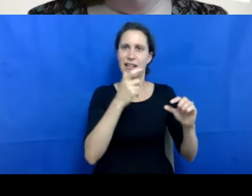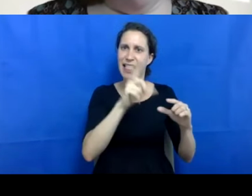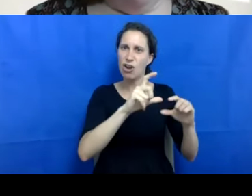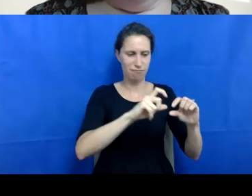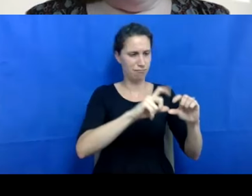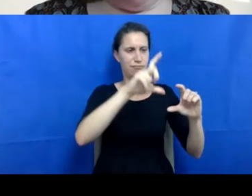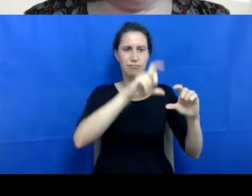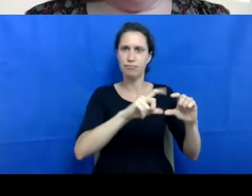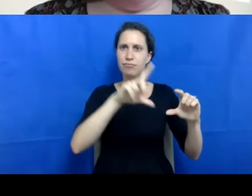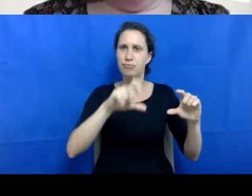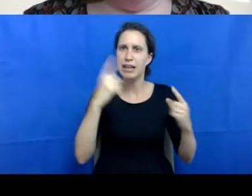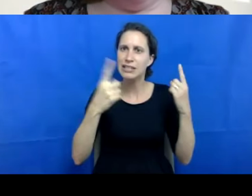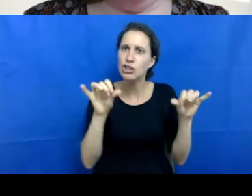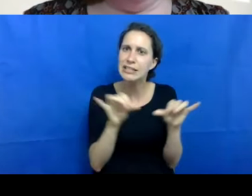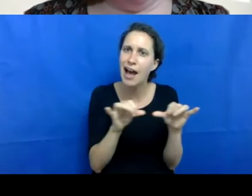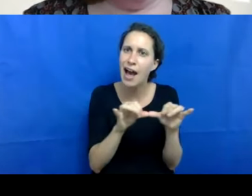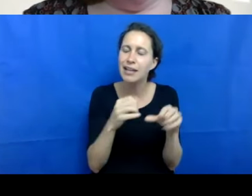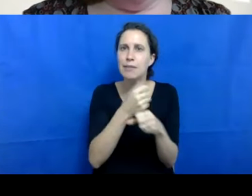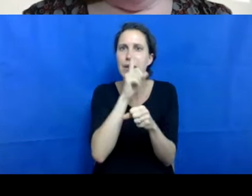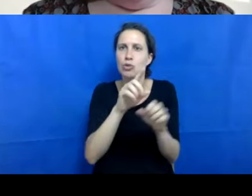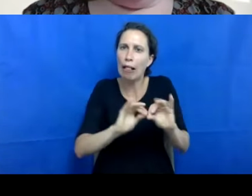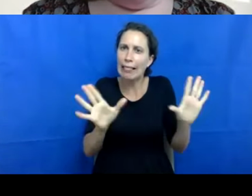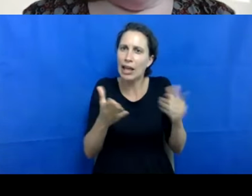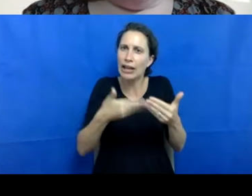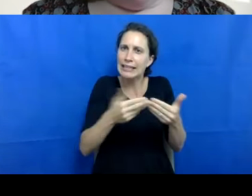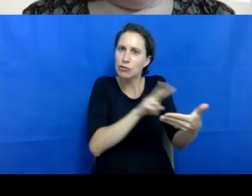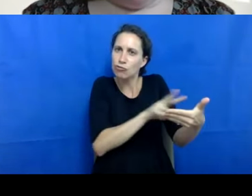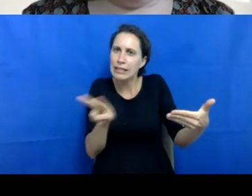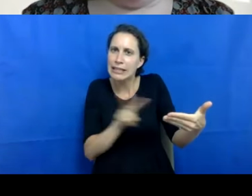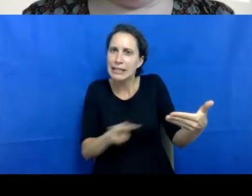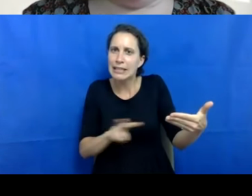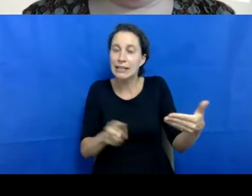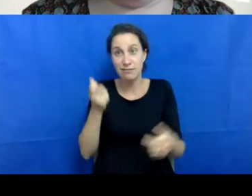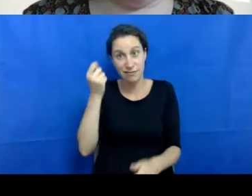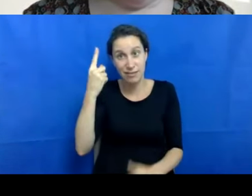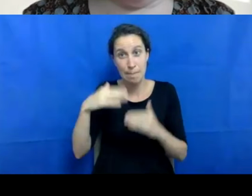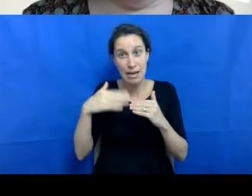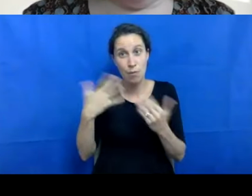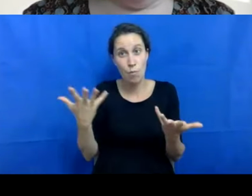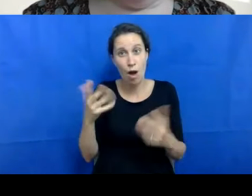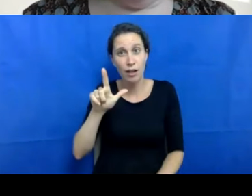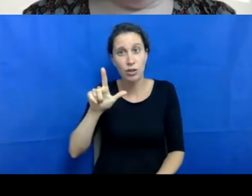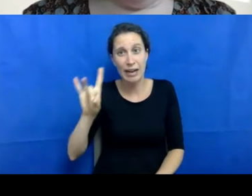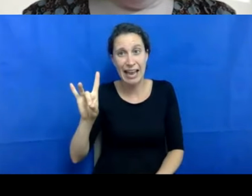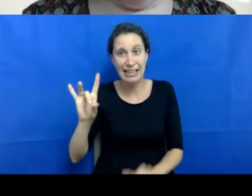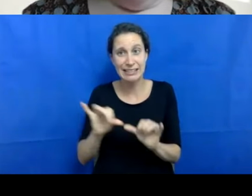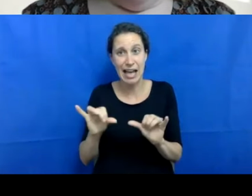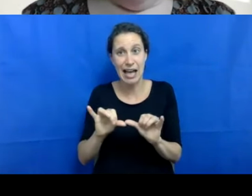In general, for PowerPoints, the minimum font size is 28.